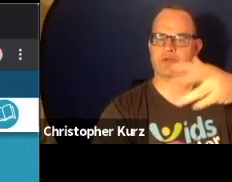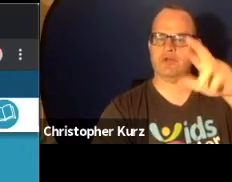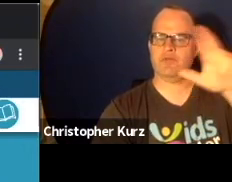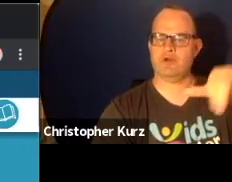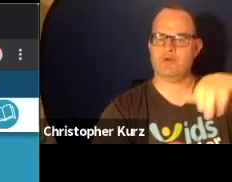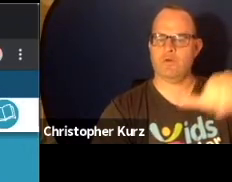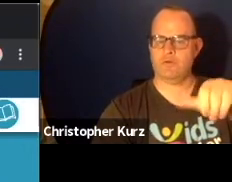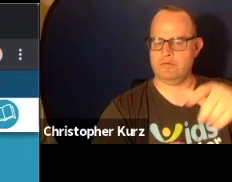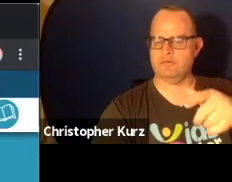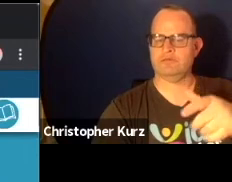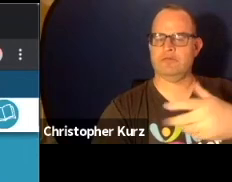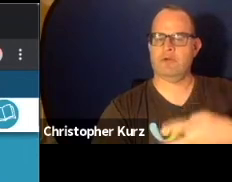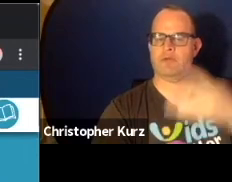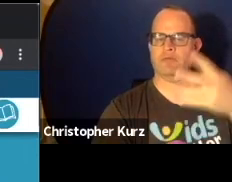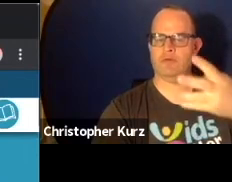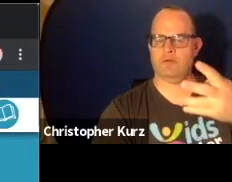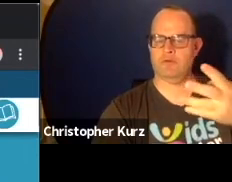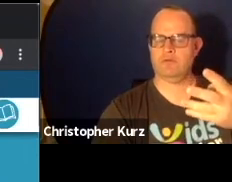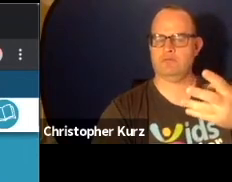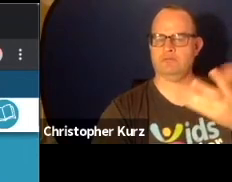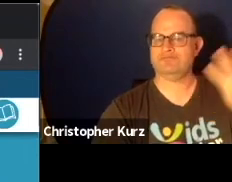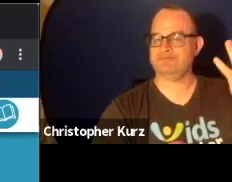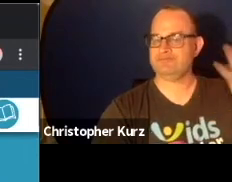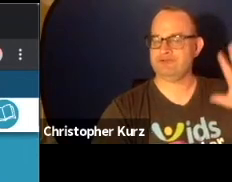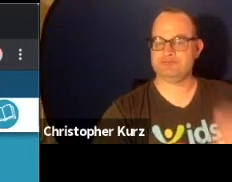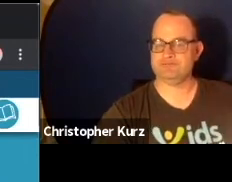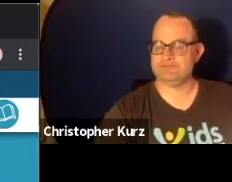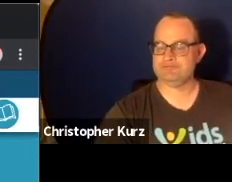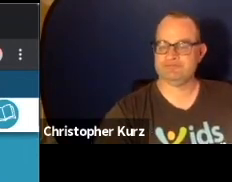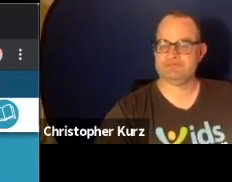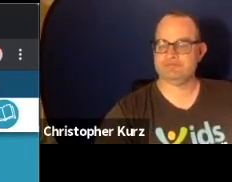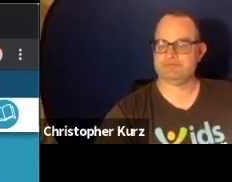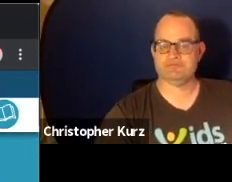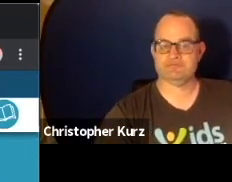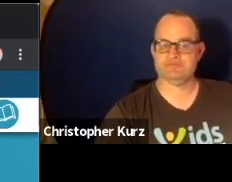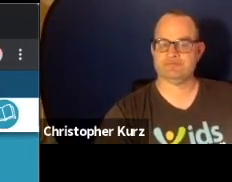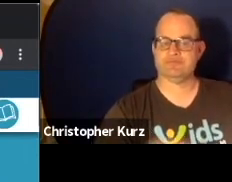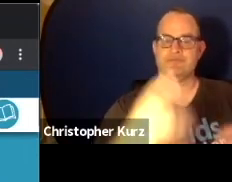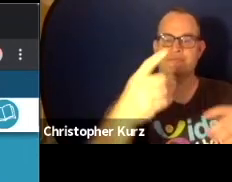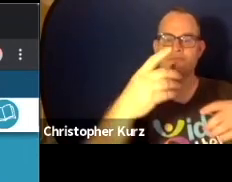each page. You'll see here that the languages are